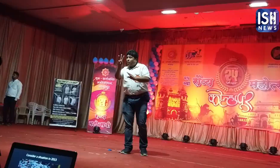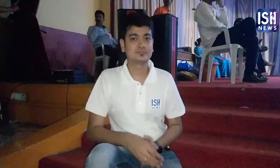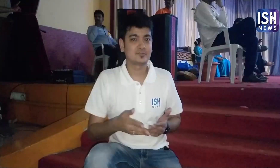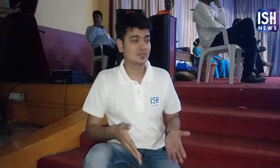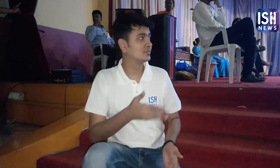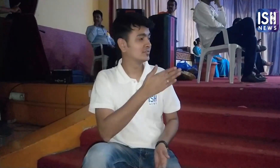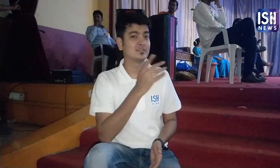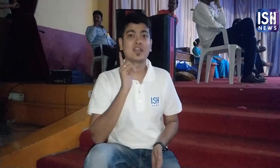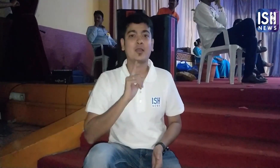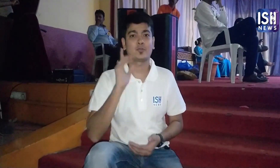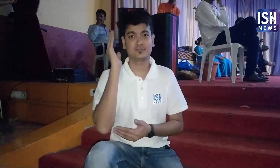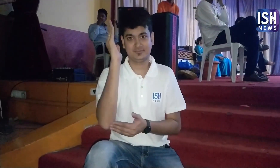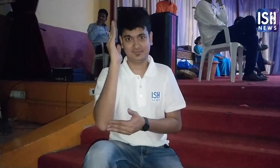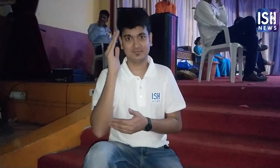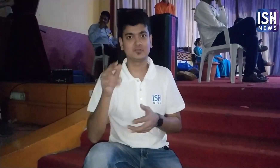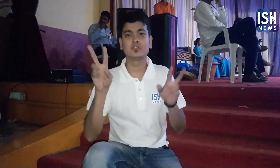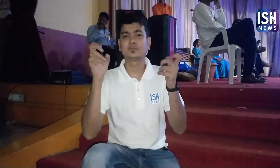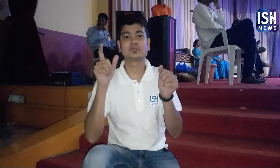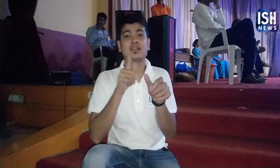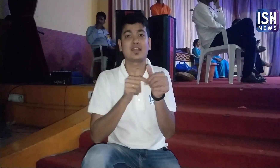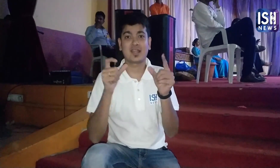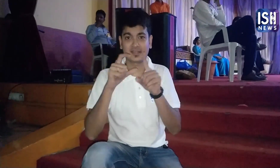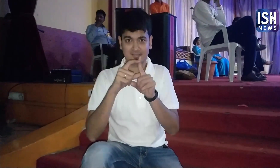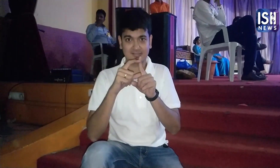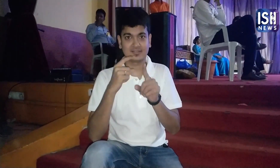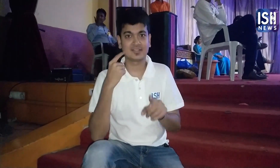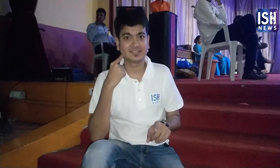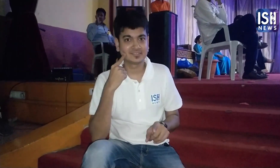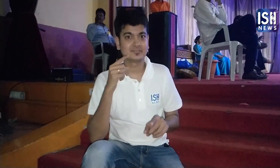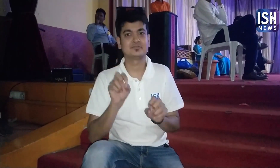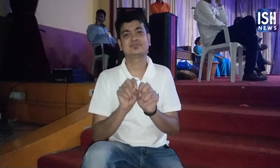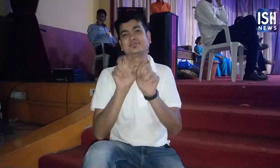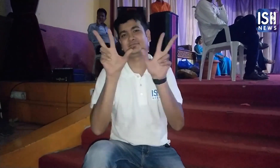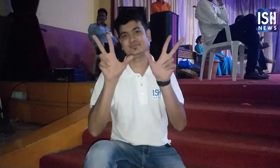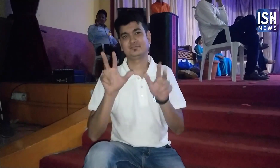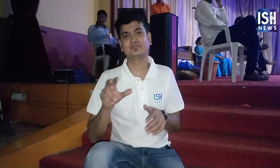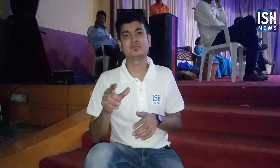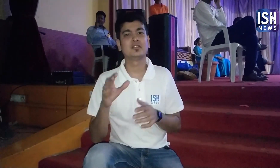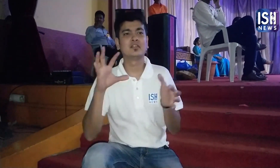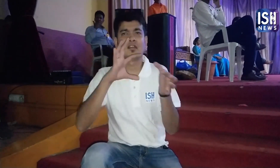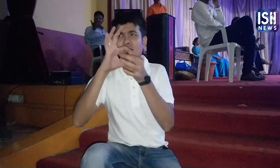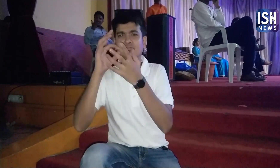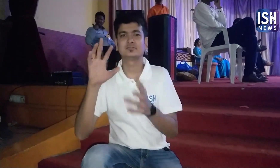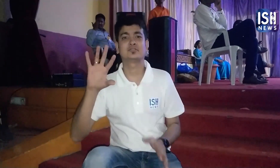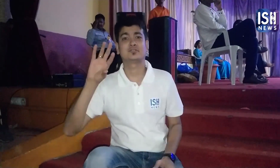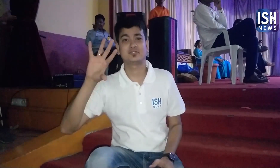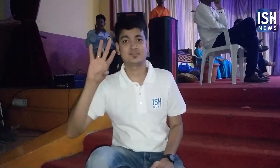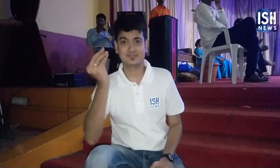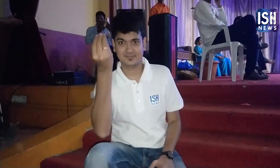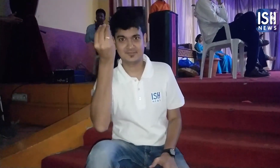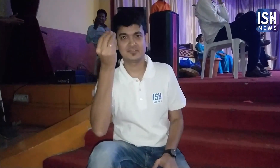Amol Pagare is giving a presentation on YADI - sign name - and it's affiliation with WFDYS.